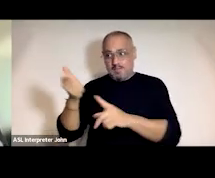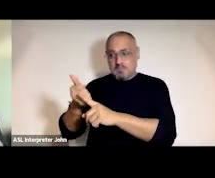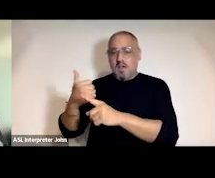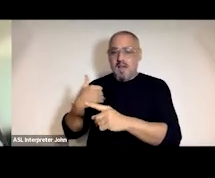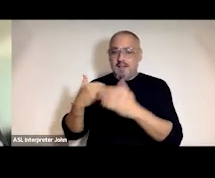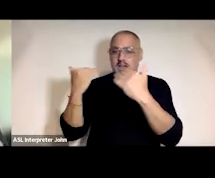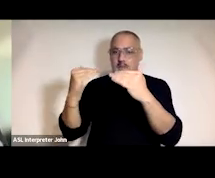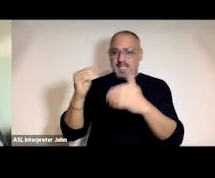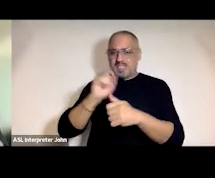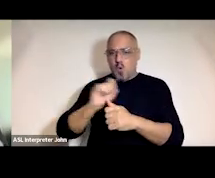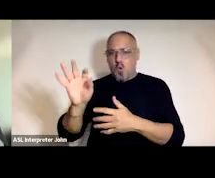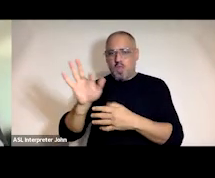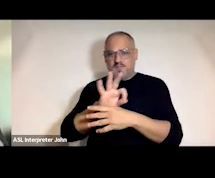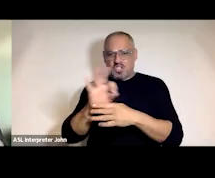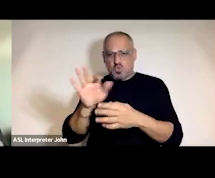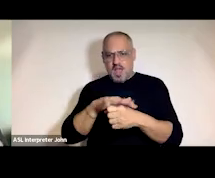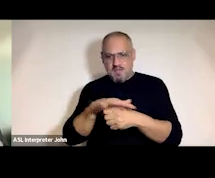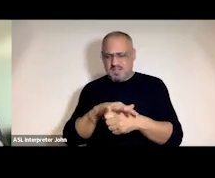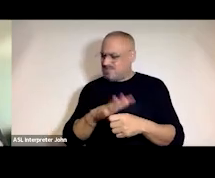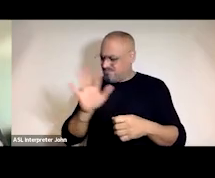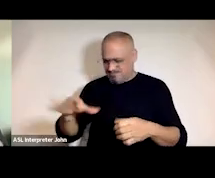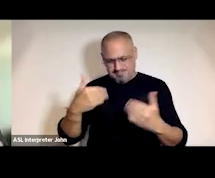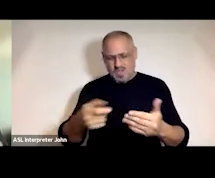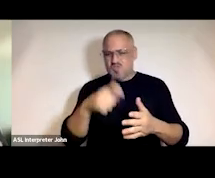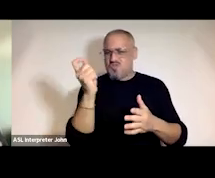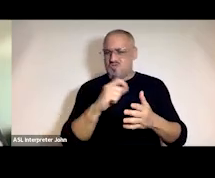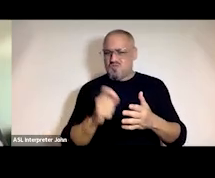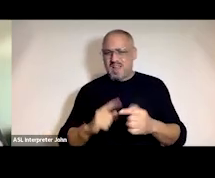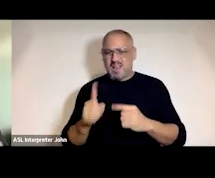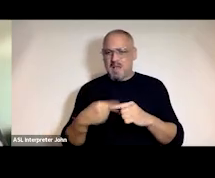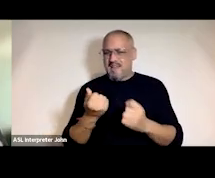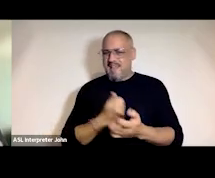in all of the functional areas. Write about every single one of them,